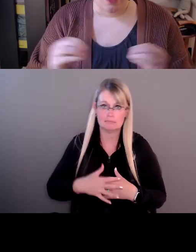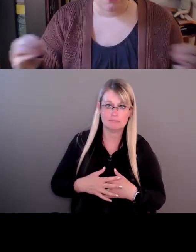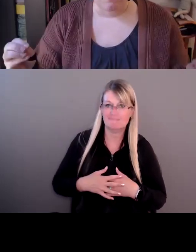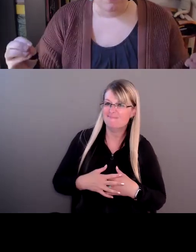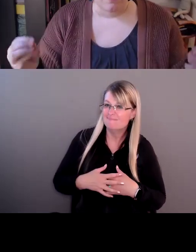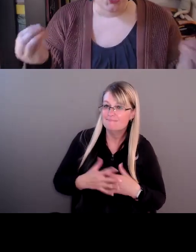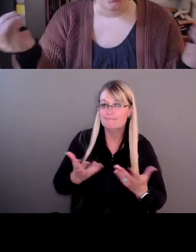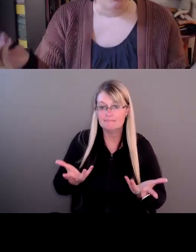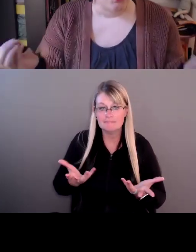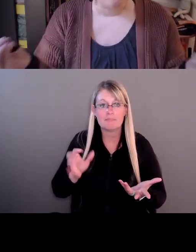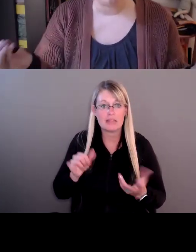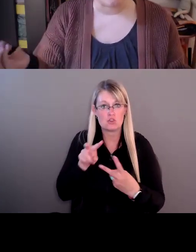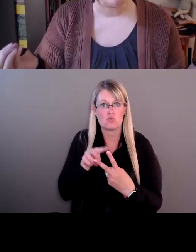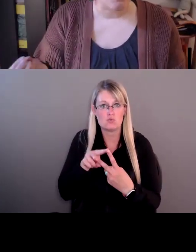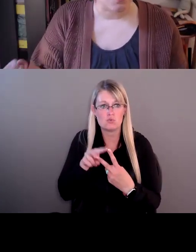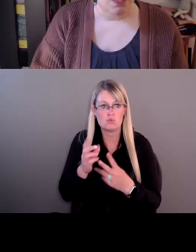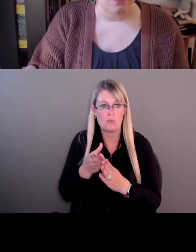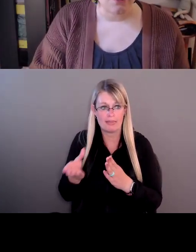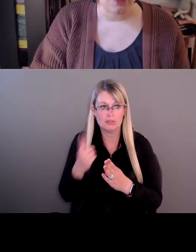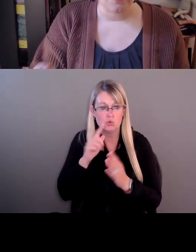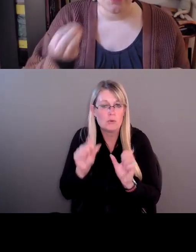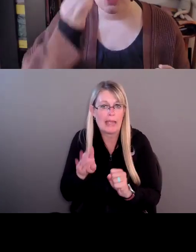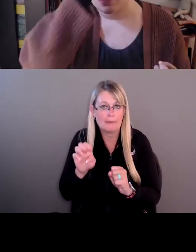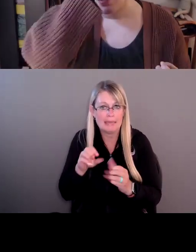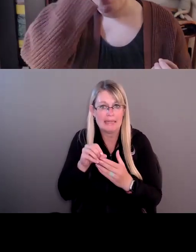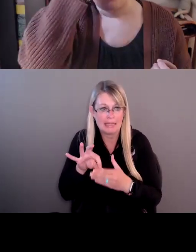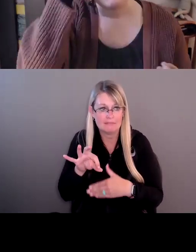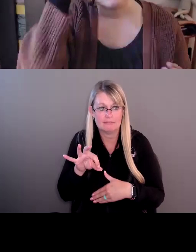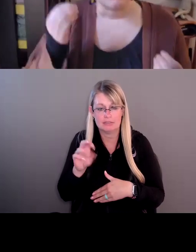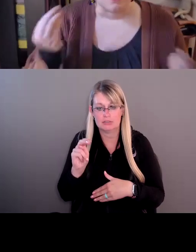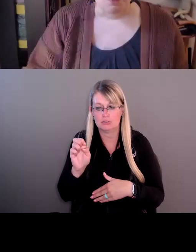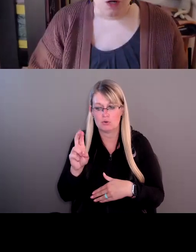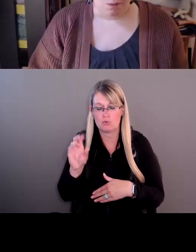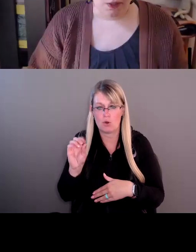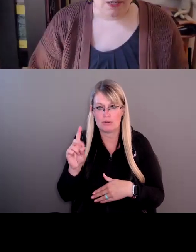of the two things that you can be if you are neurodivergent, but it's a lot more complicated